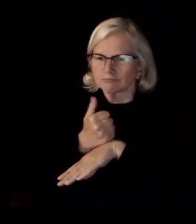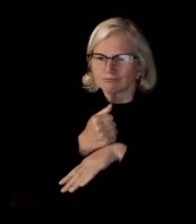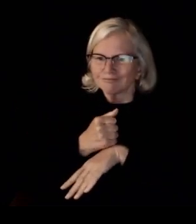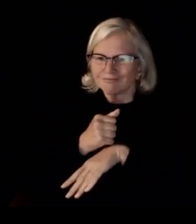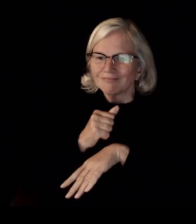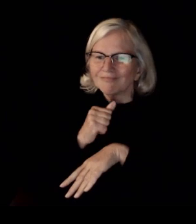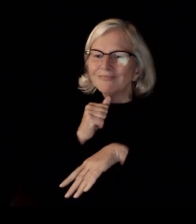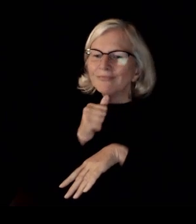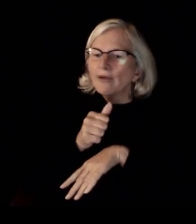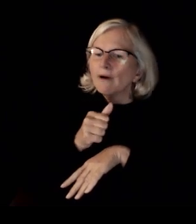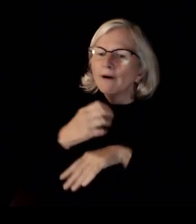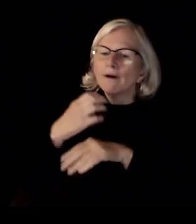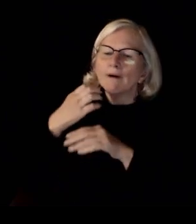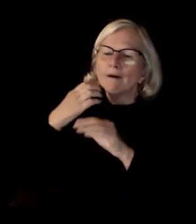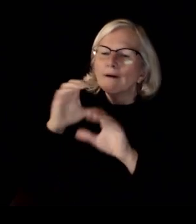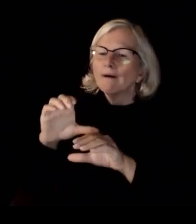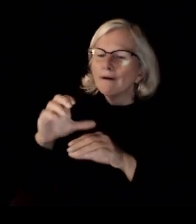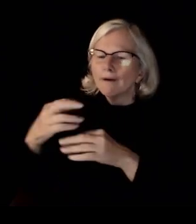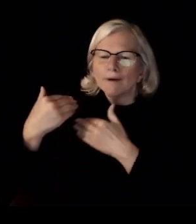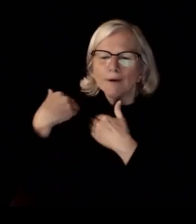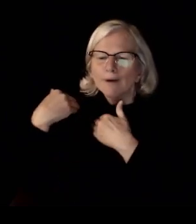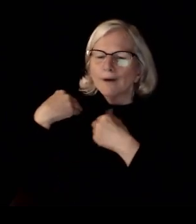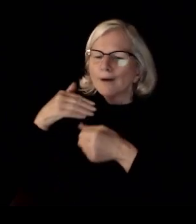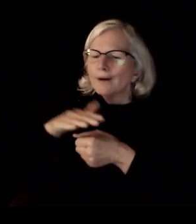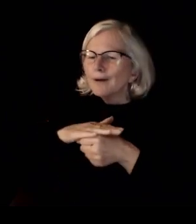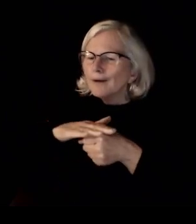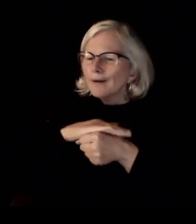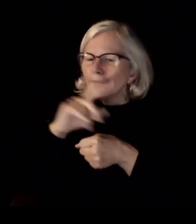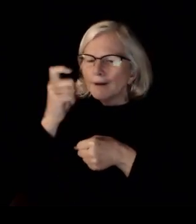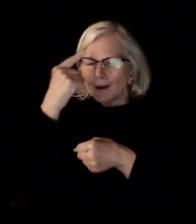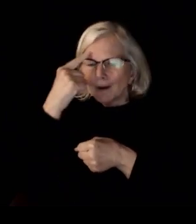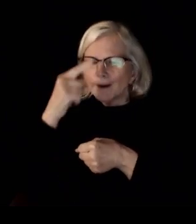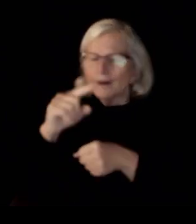or employers to set those policies so the importance of the statewide mandate is really